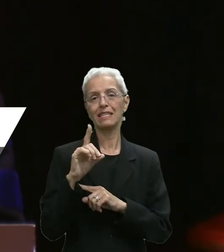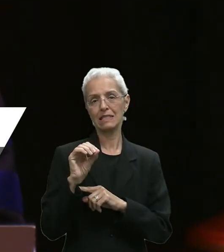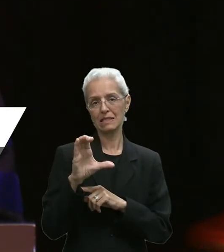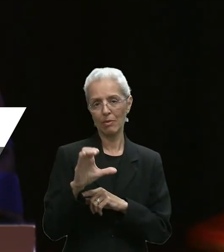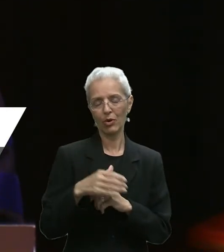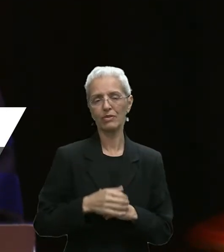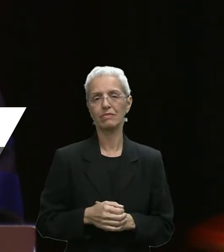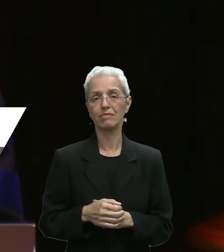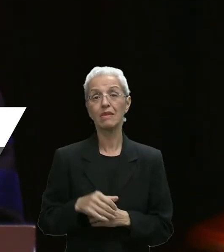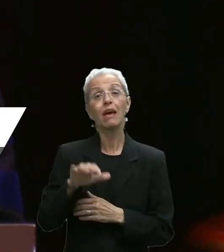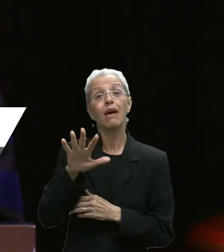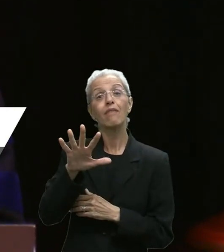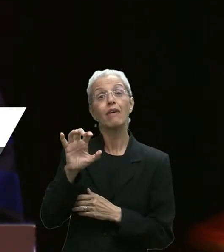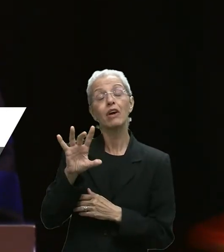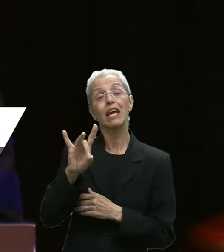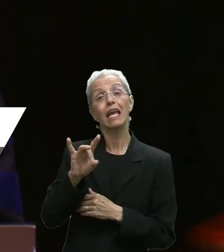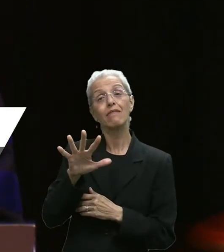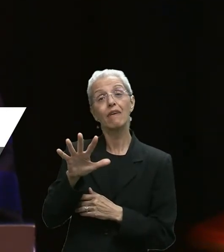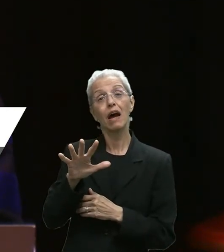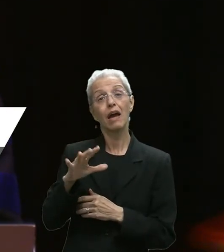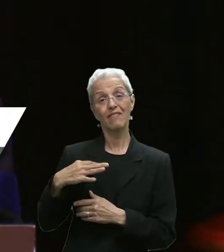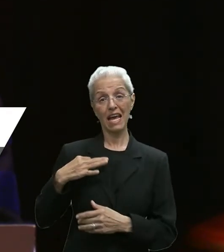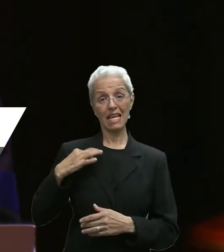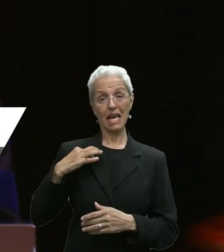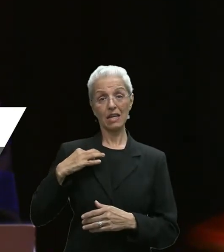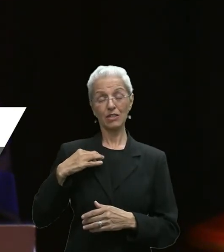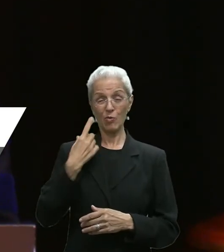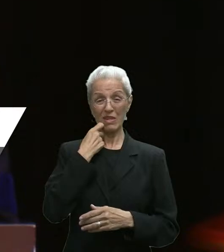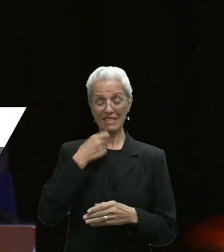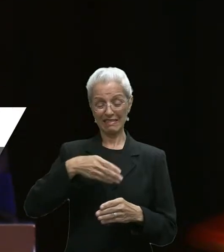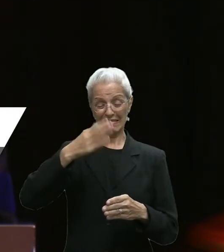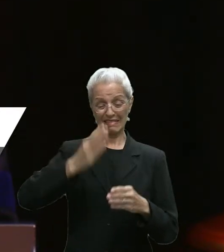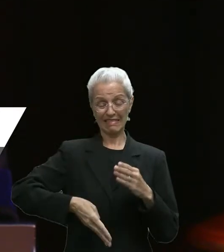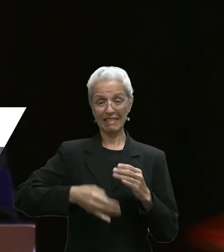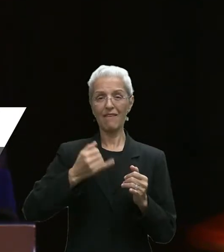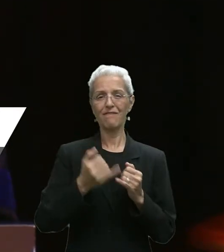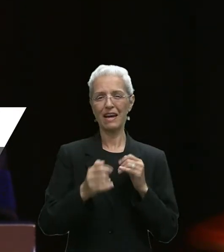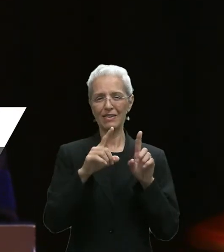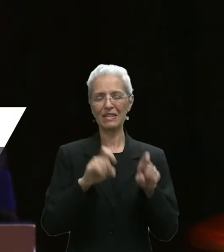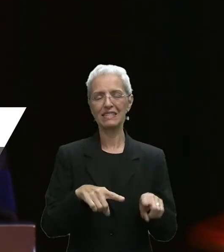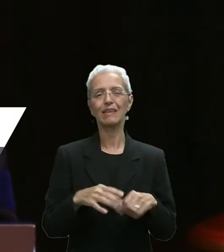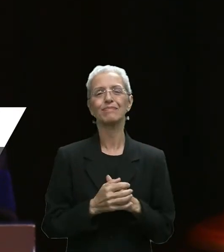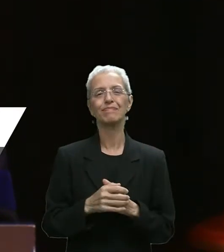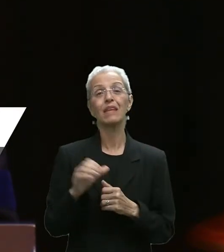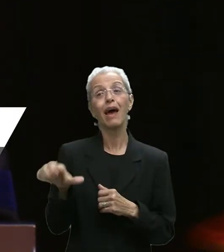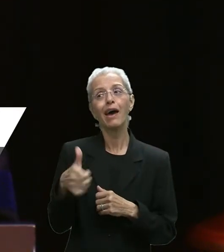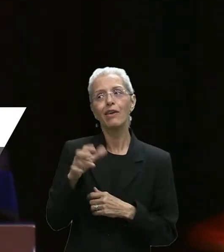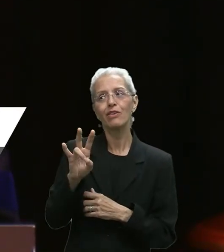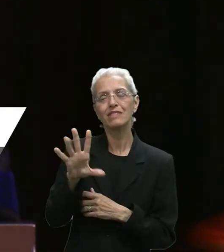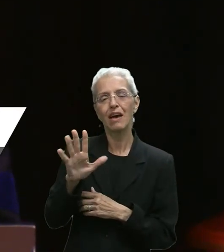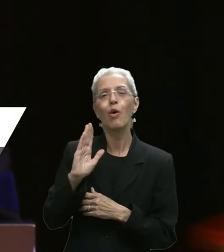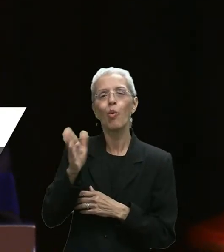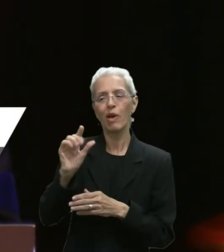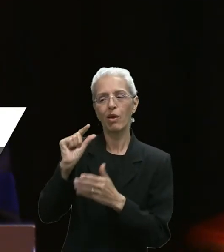for their love, their sacrifices for and for their support on our journey.